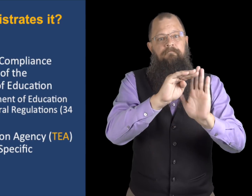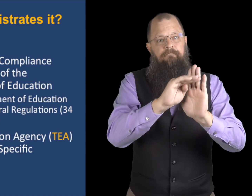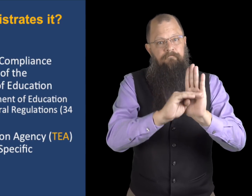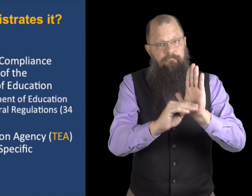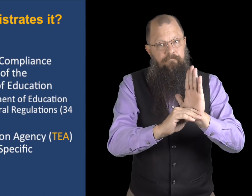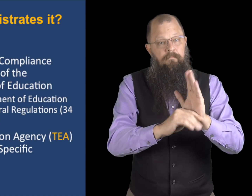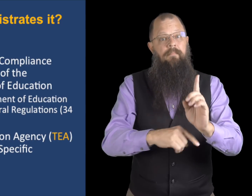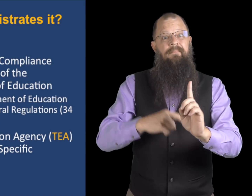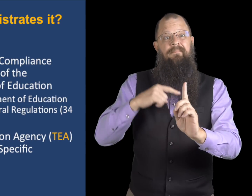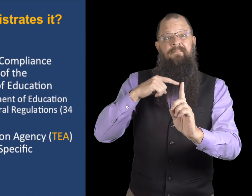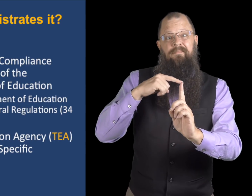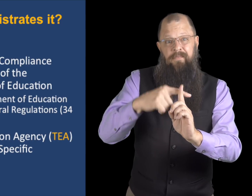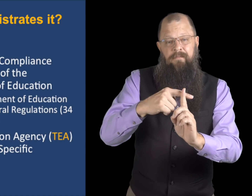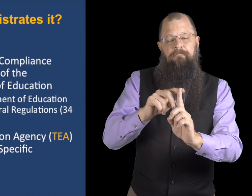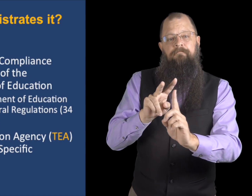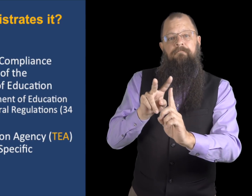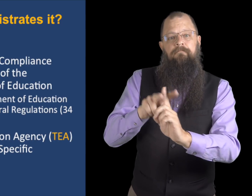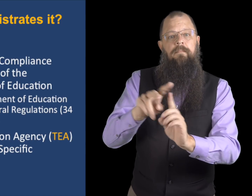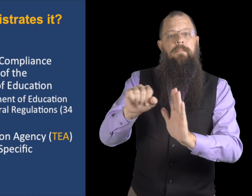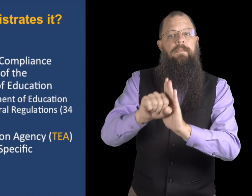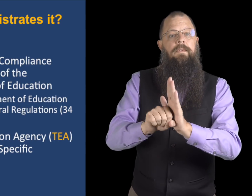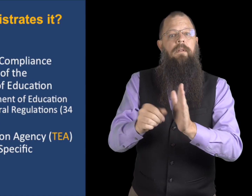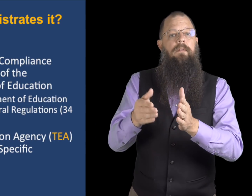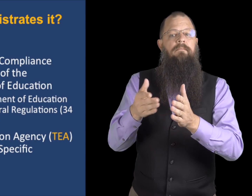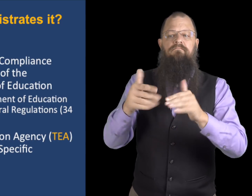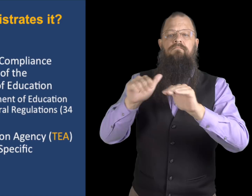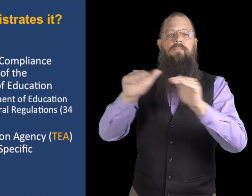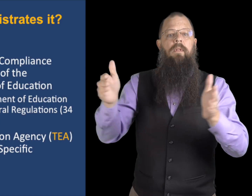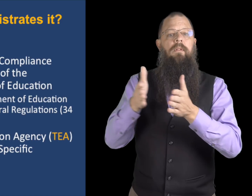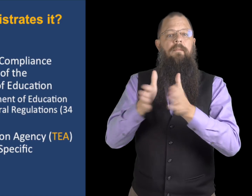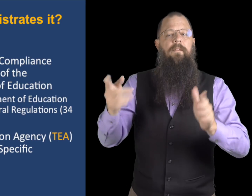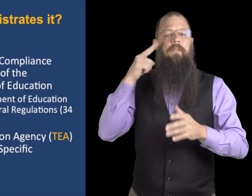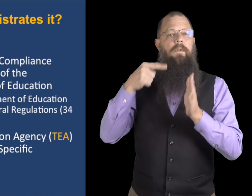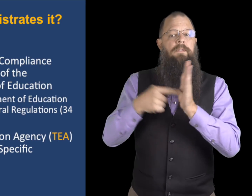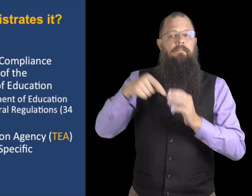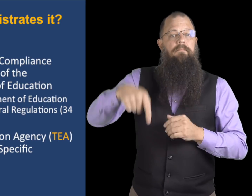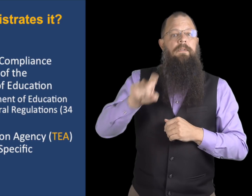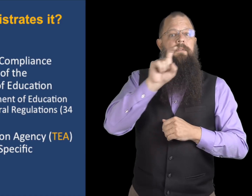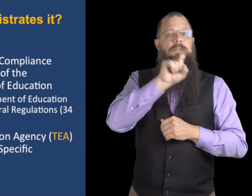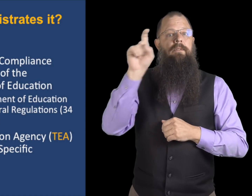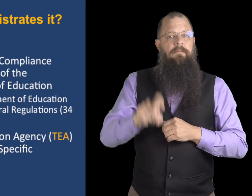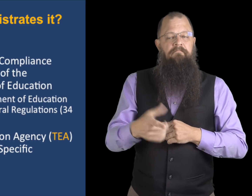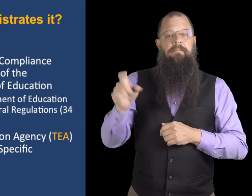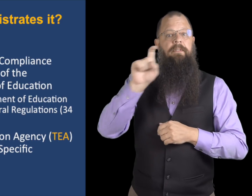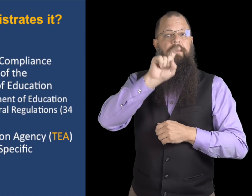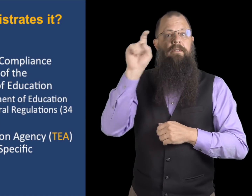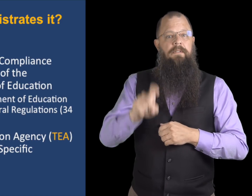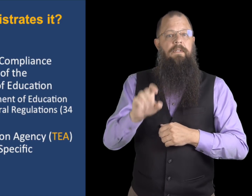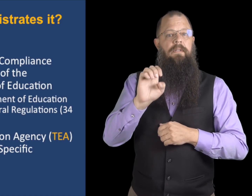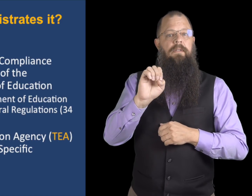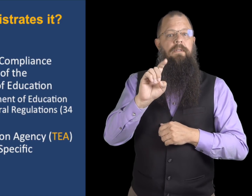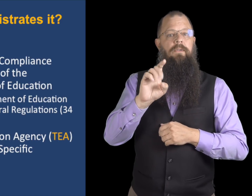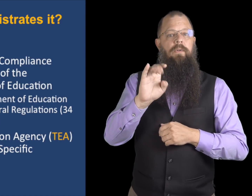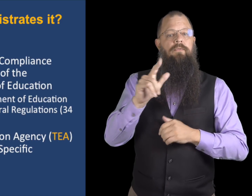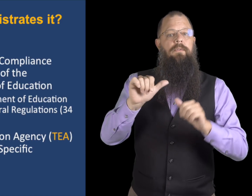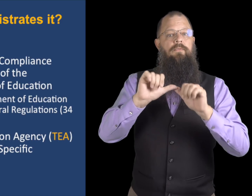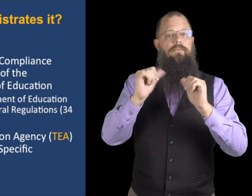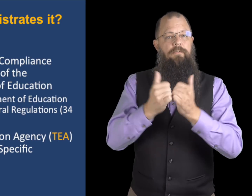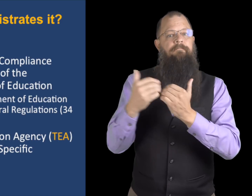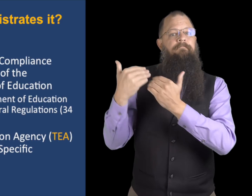office is accountable for adopting the federal regulations. In Texas, the Texas